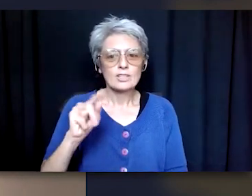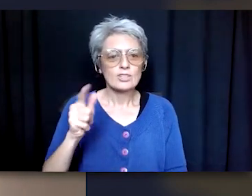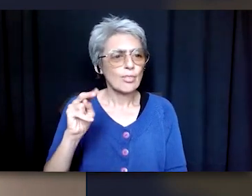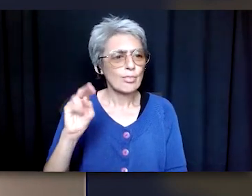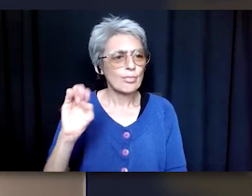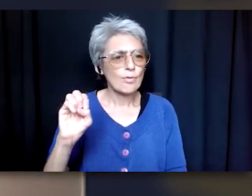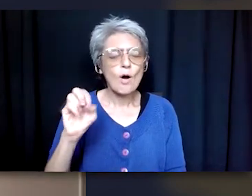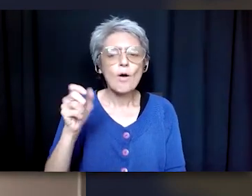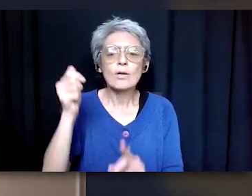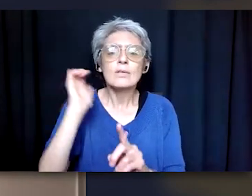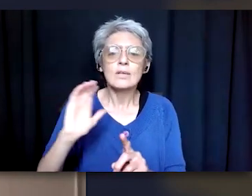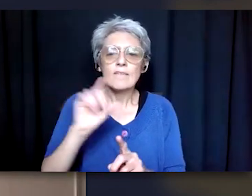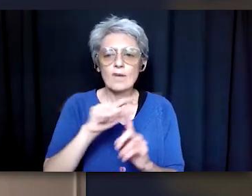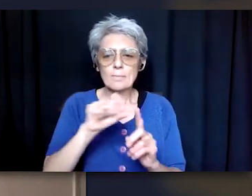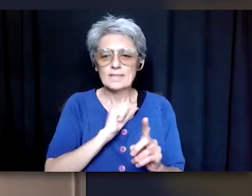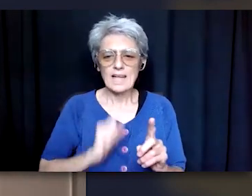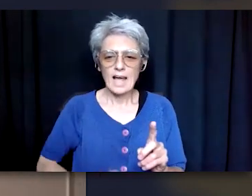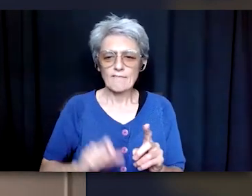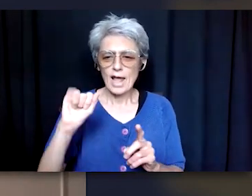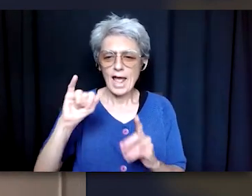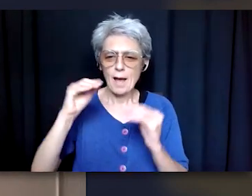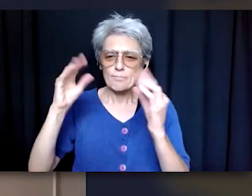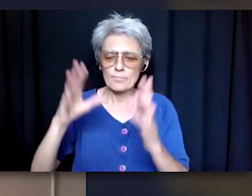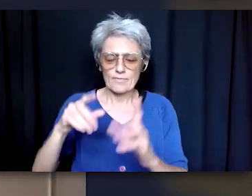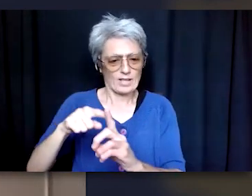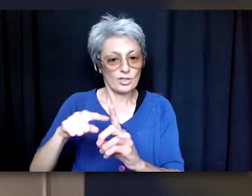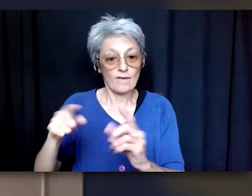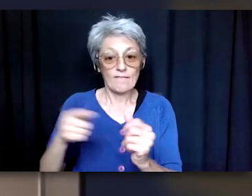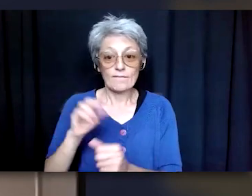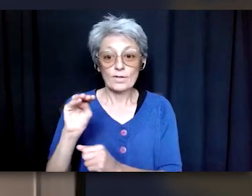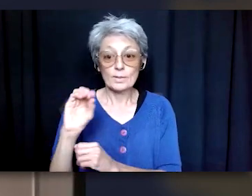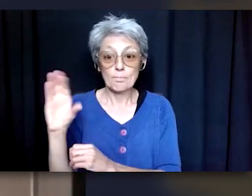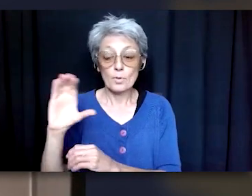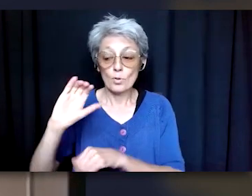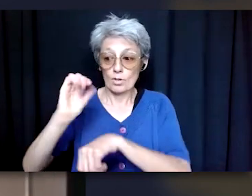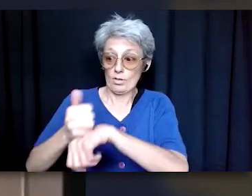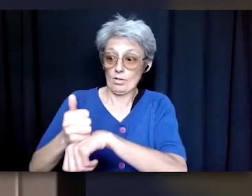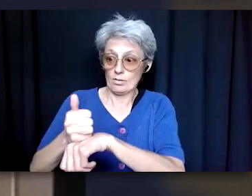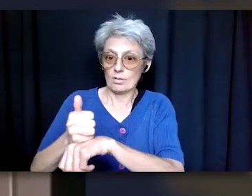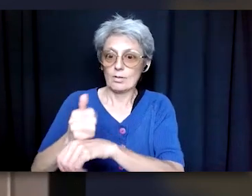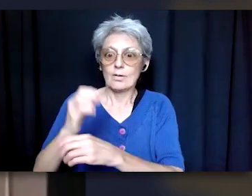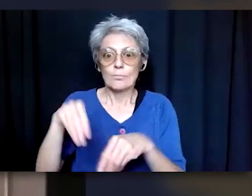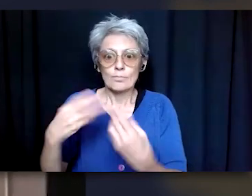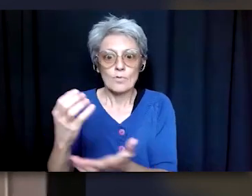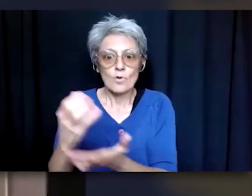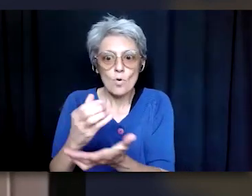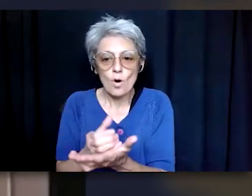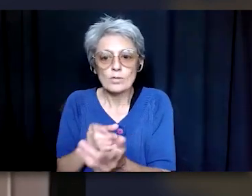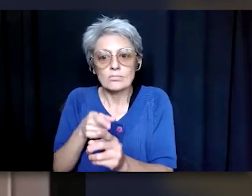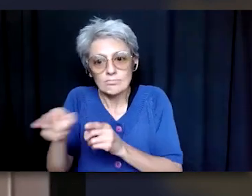professor—the very first MOOC was actually a course on AI in 2011 offered at Stanford,